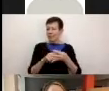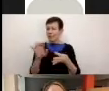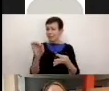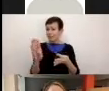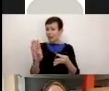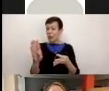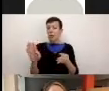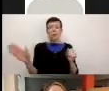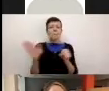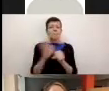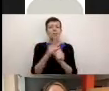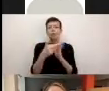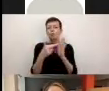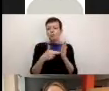Applications open on February 28.